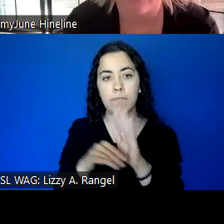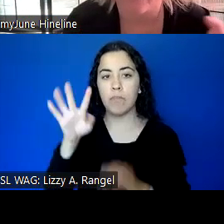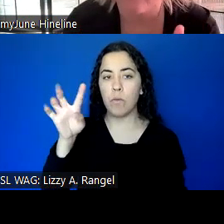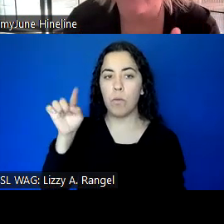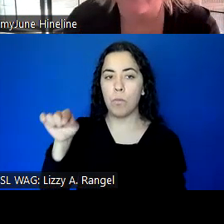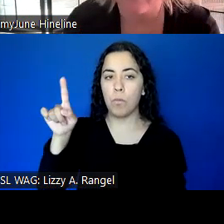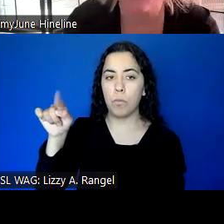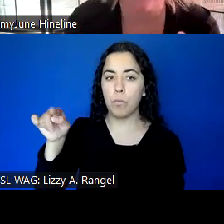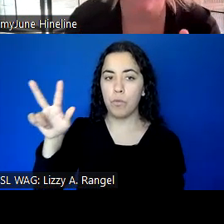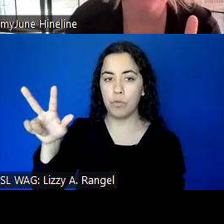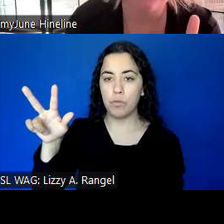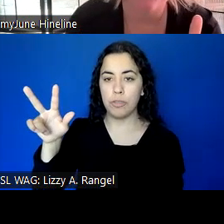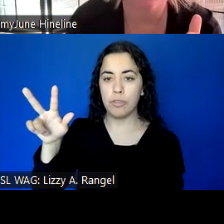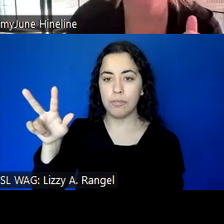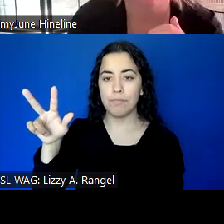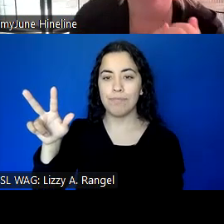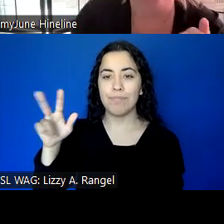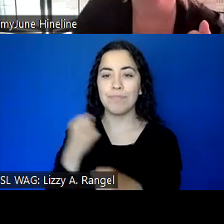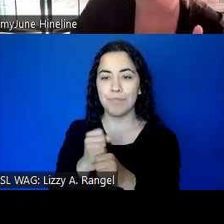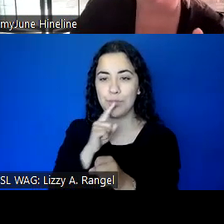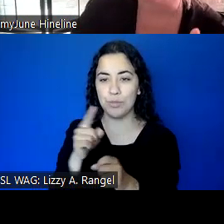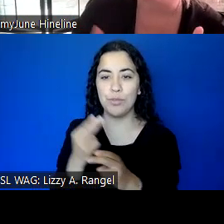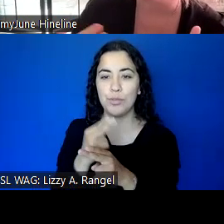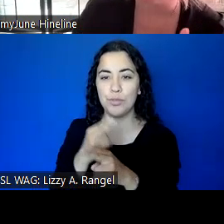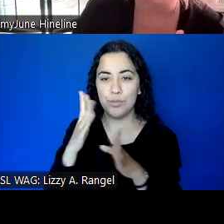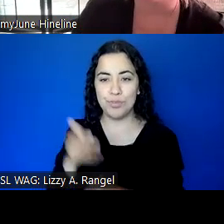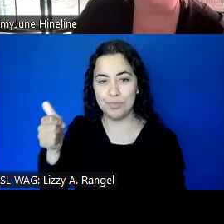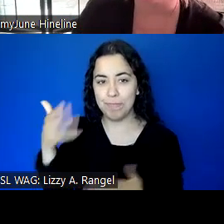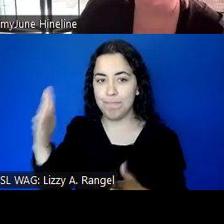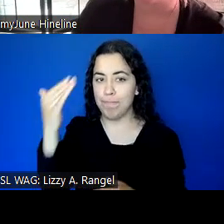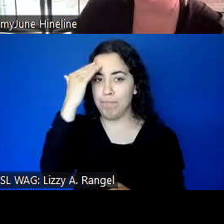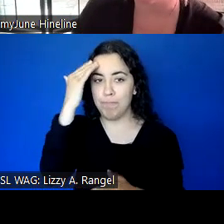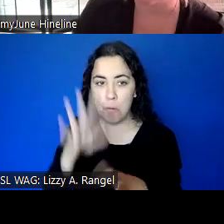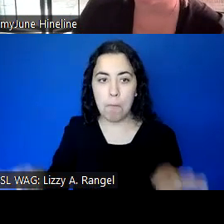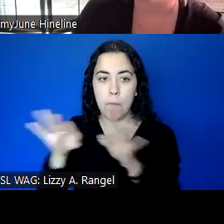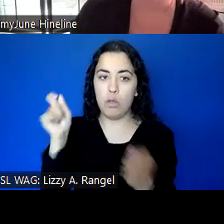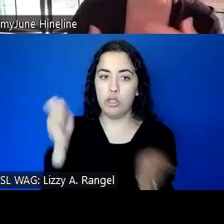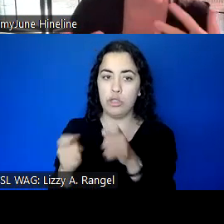and before we made it more accessible, we had this pop-up to subscribe to our newsletter,